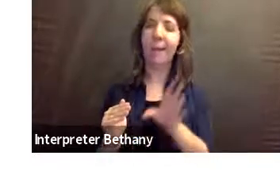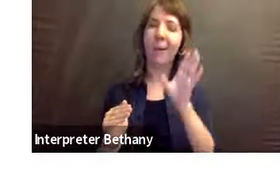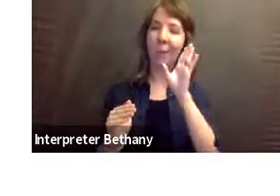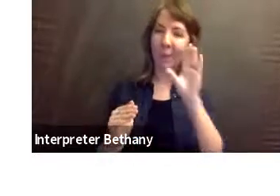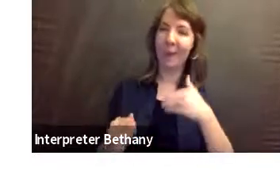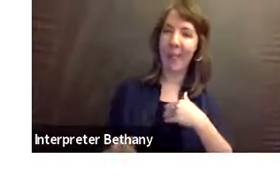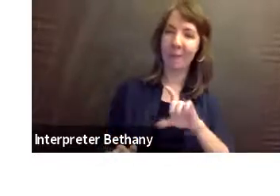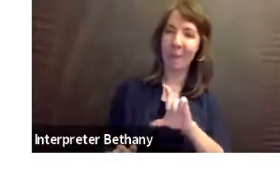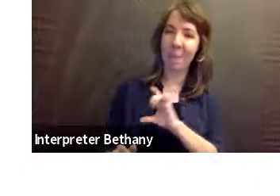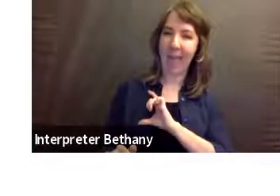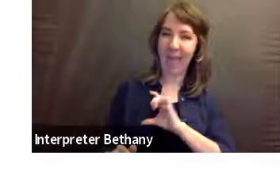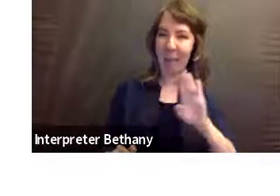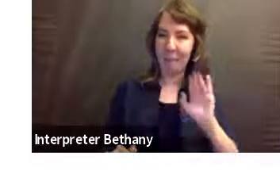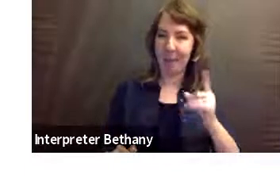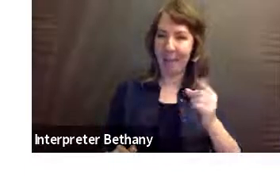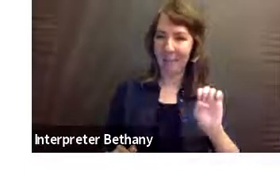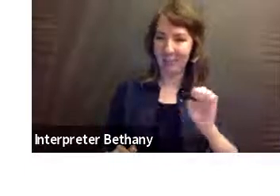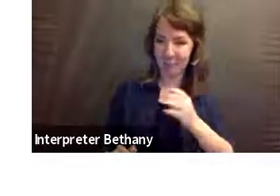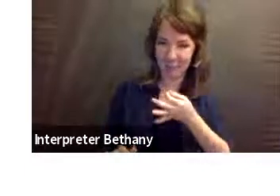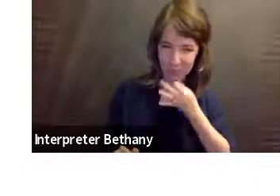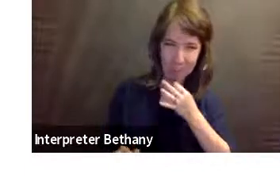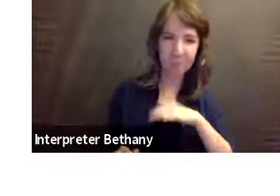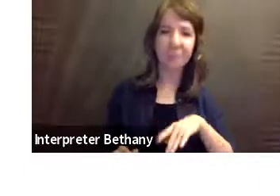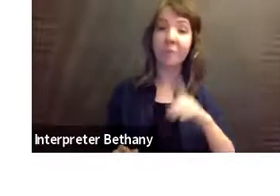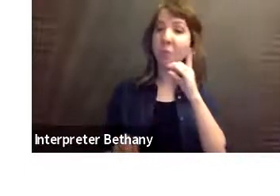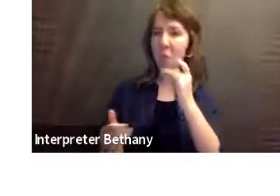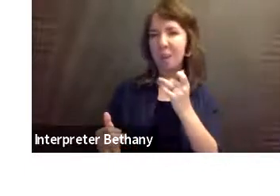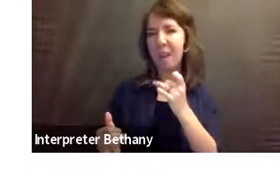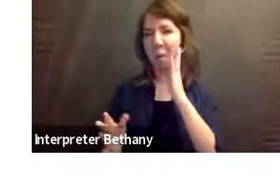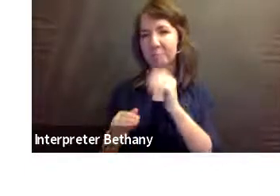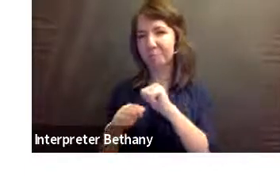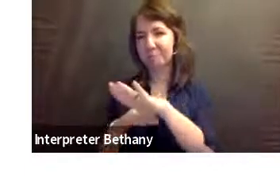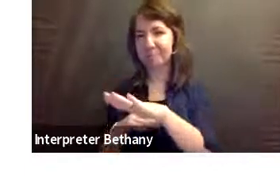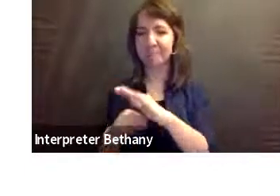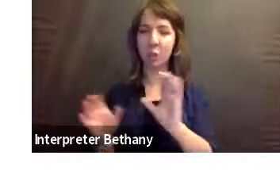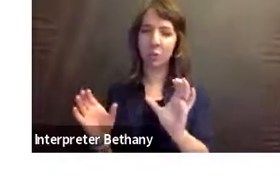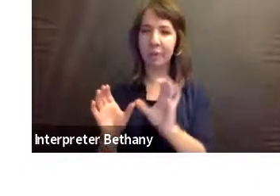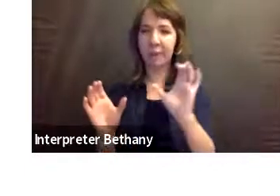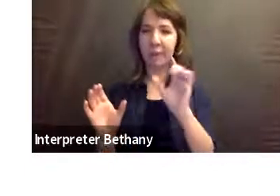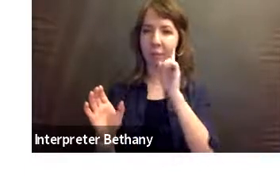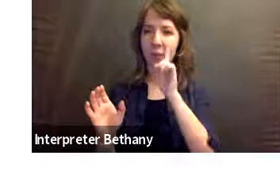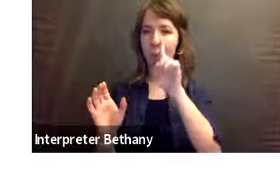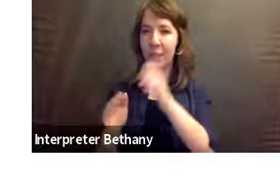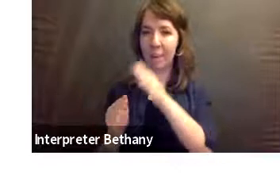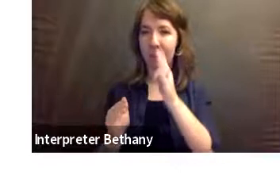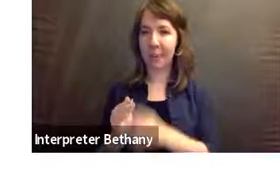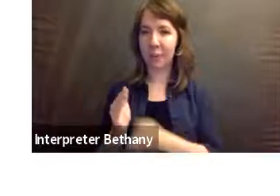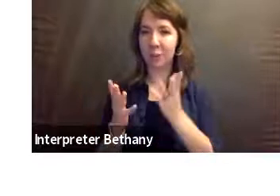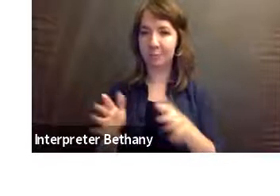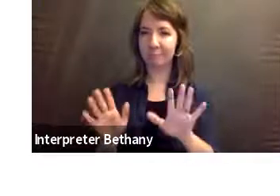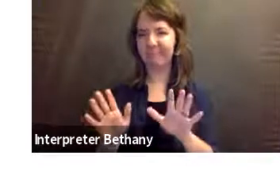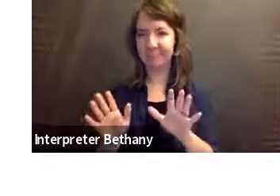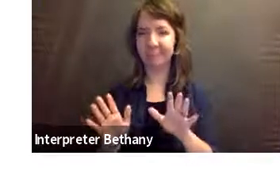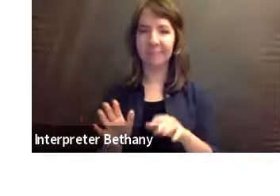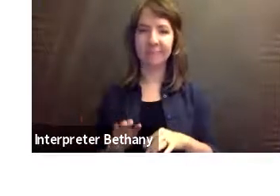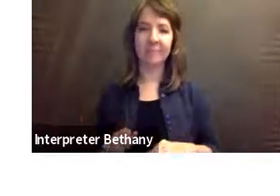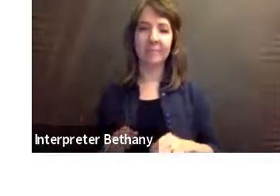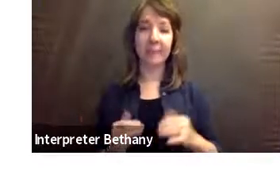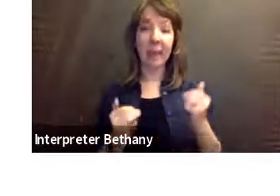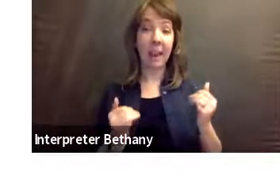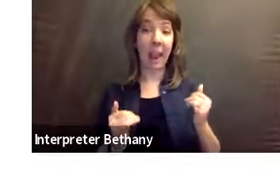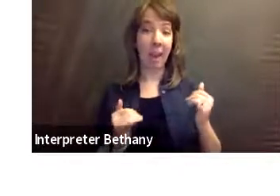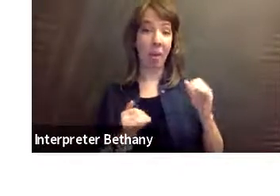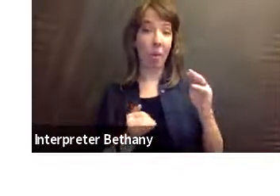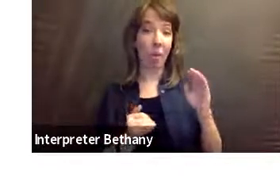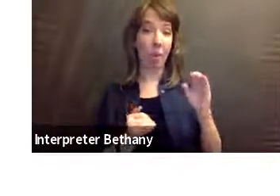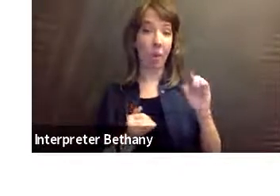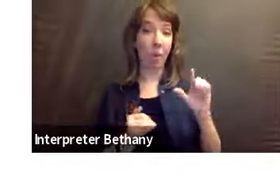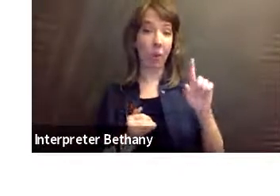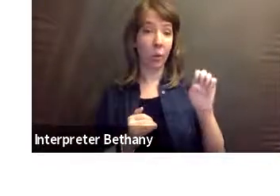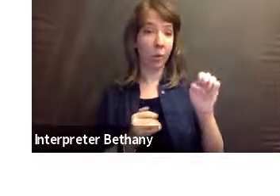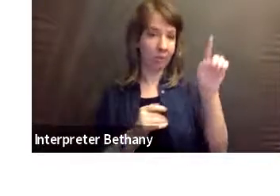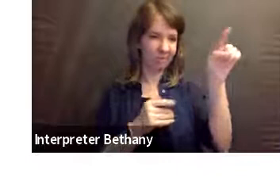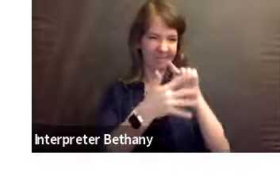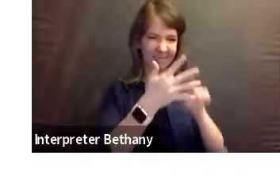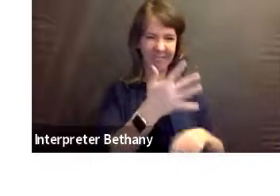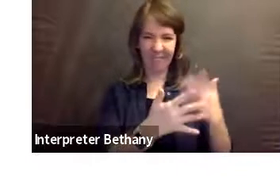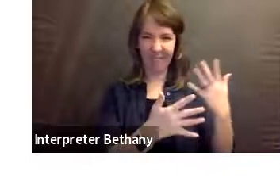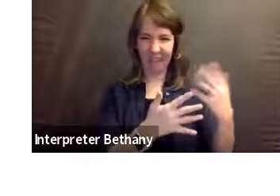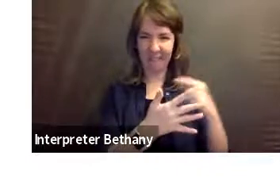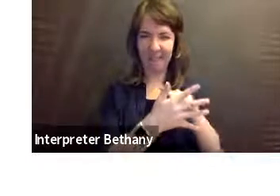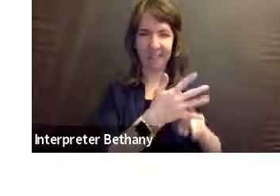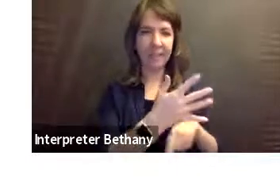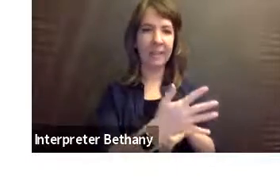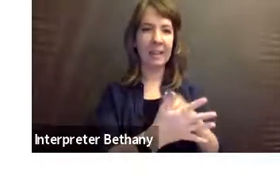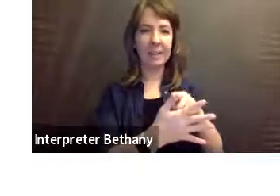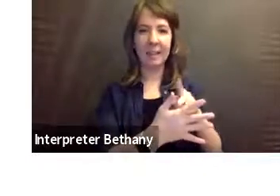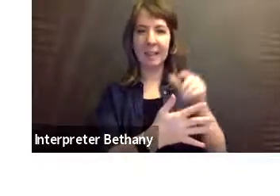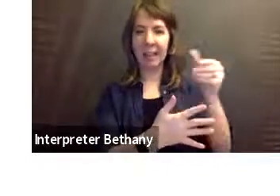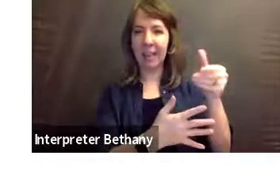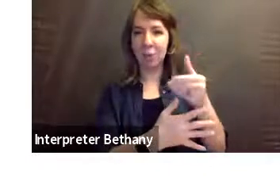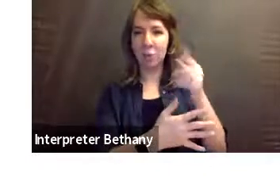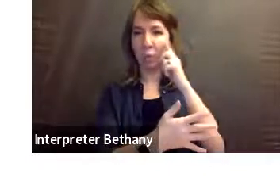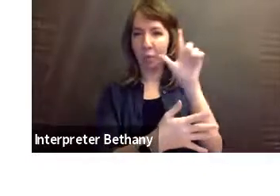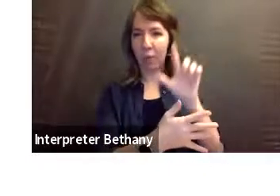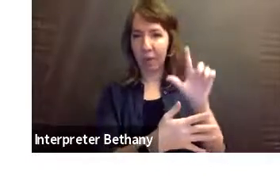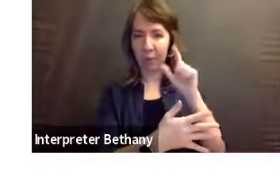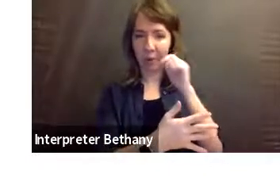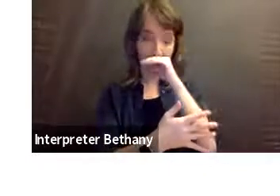Linda Kobashigawa: But for right now they can request a certificate of completion and that's to just to verify that they completed the module and the modules that we have up right now. Are these five that are listed here. So one is intro to the library, just you know what we do.